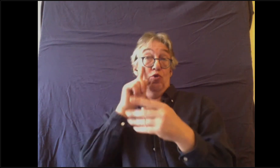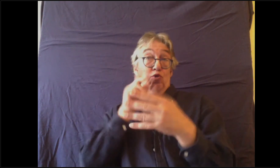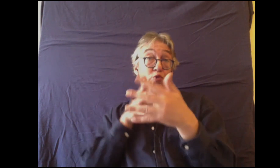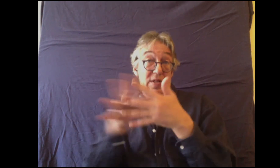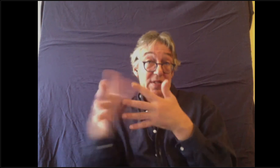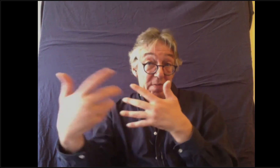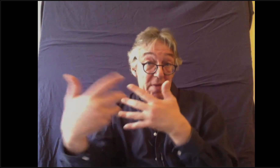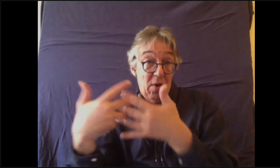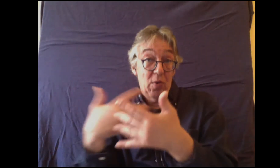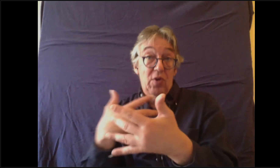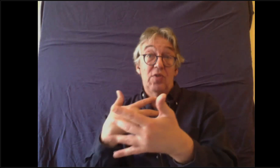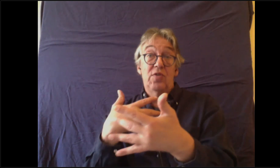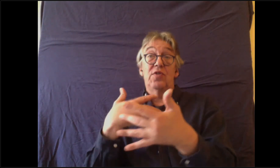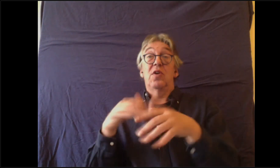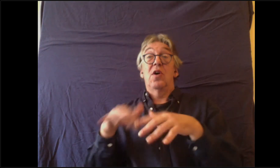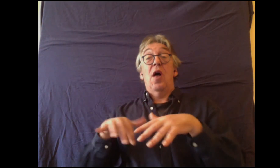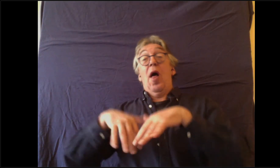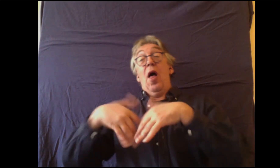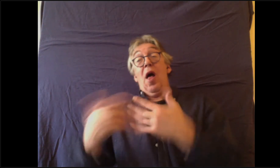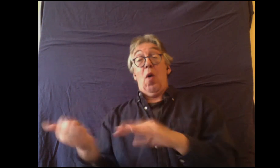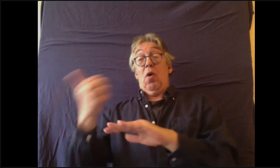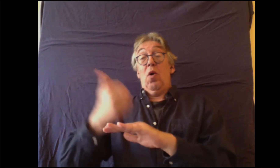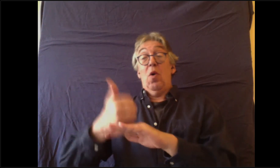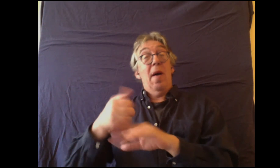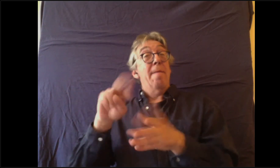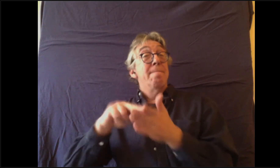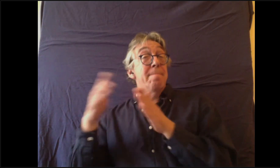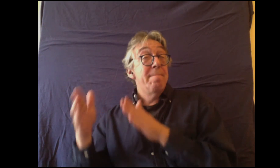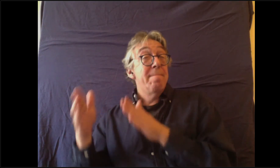how to make lobby plans, how to make media campaigns,